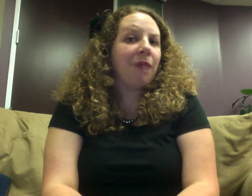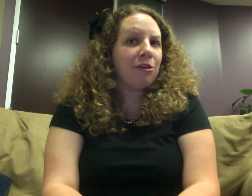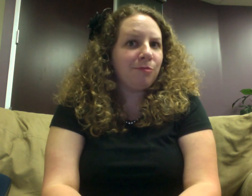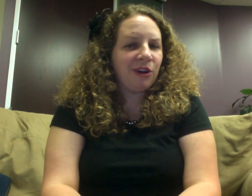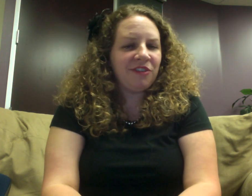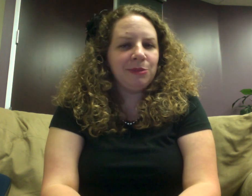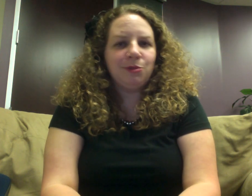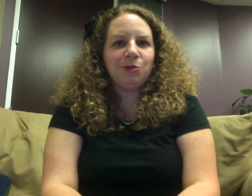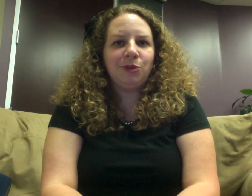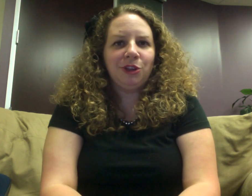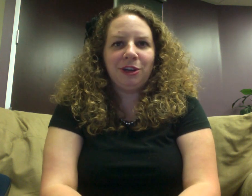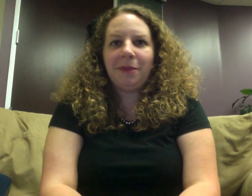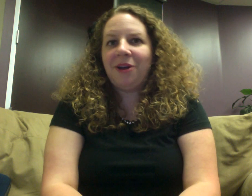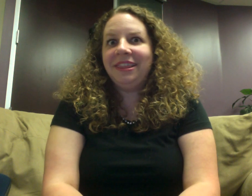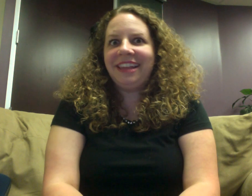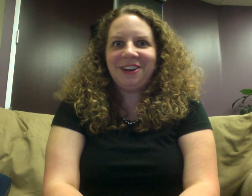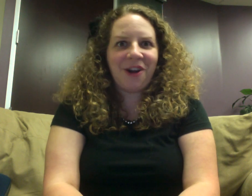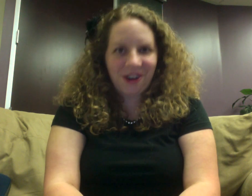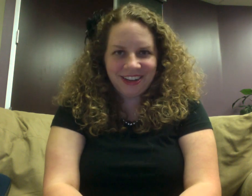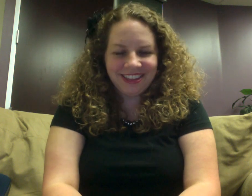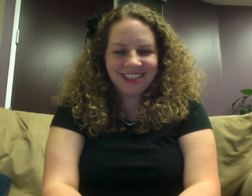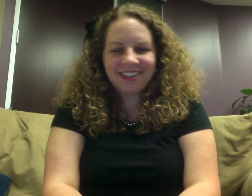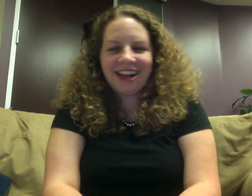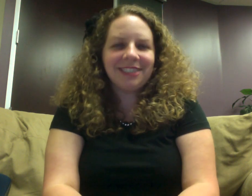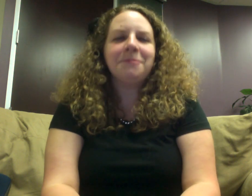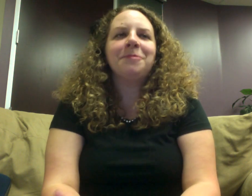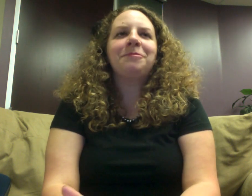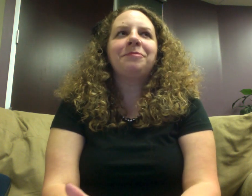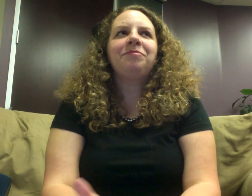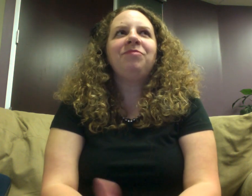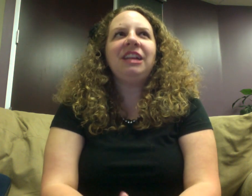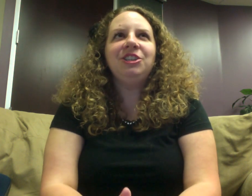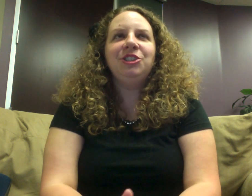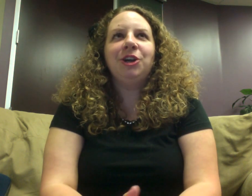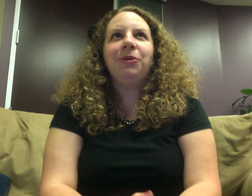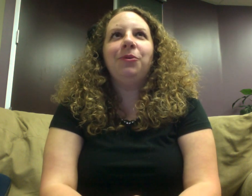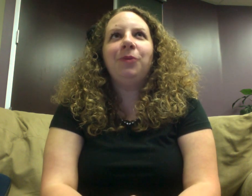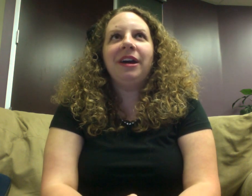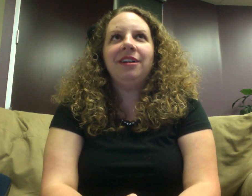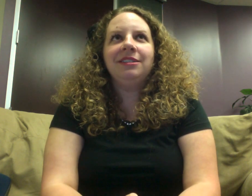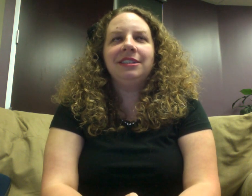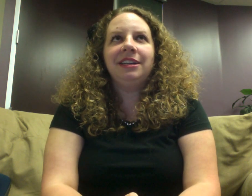mouth morphemes, which we'll learn about later on in this class. So what else did I need